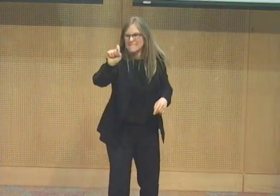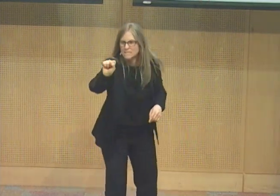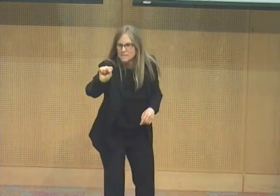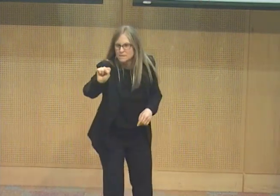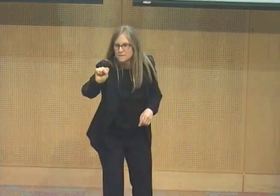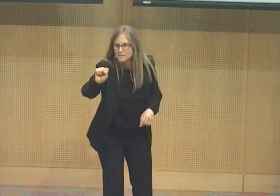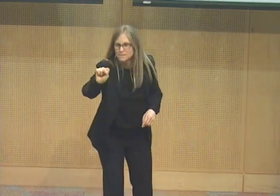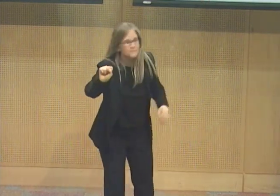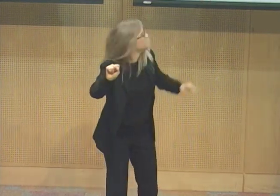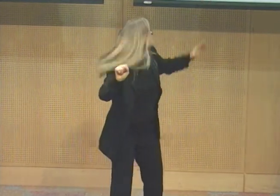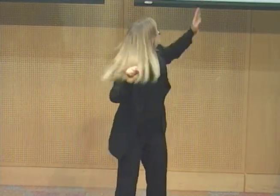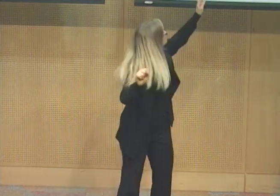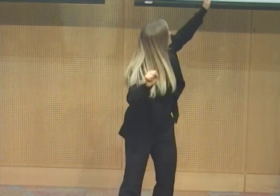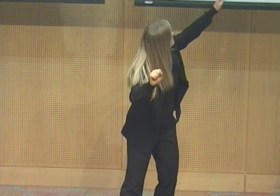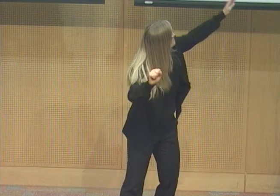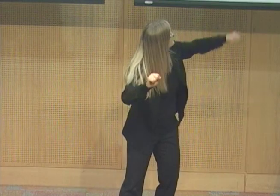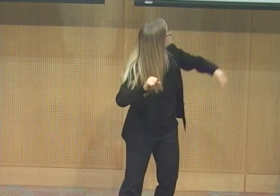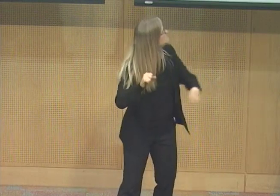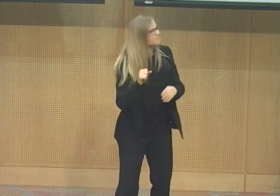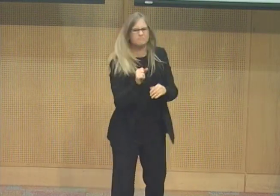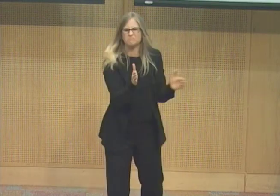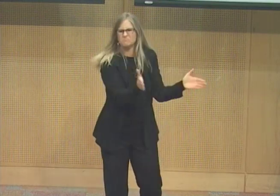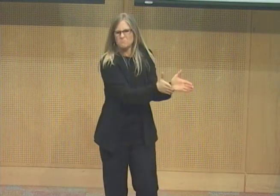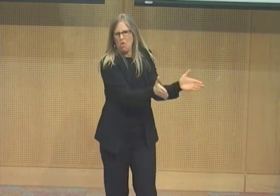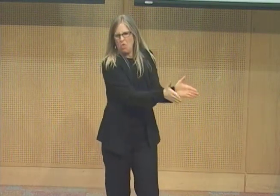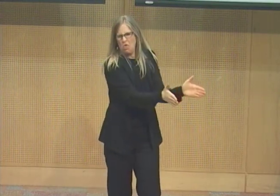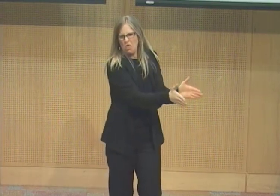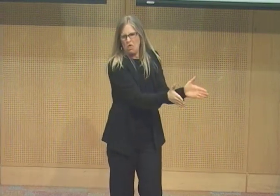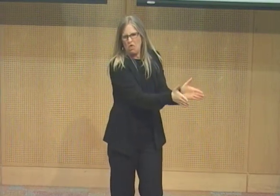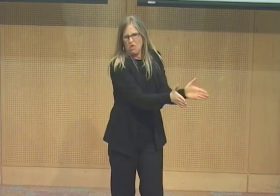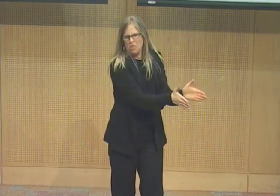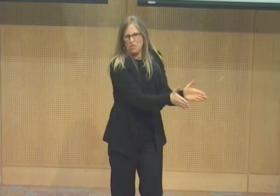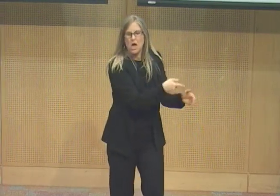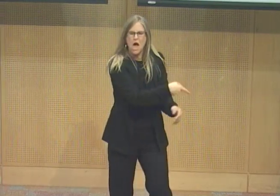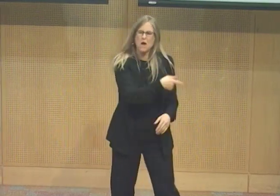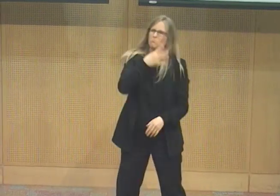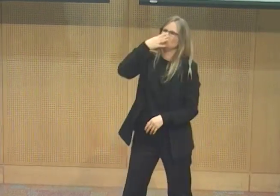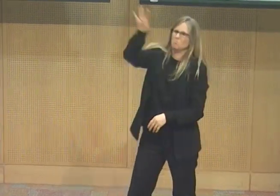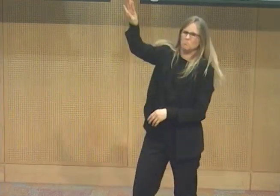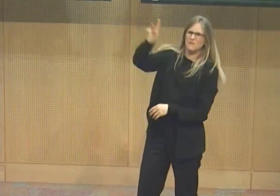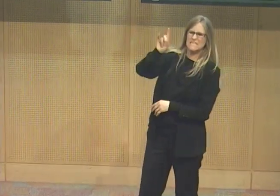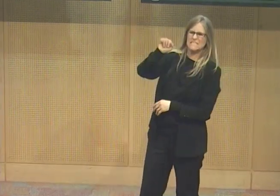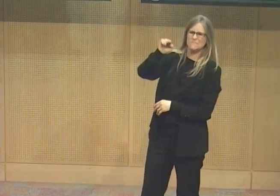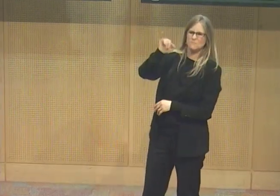"absolutists." "Militants," very small.